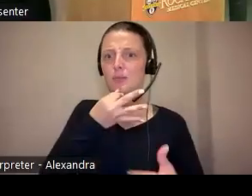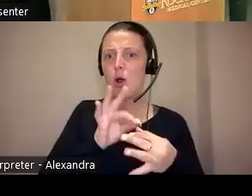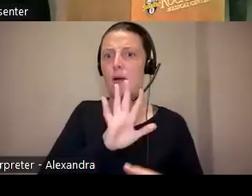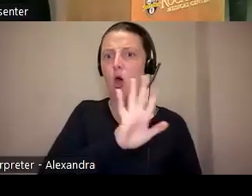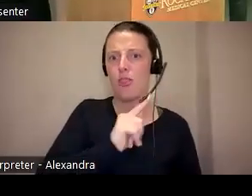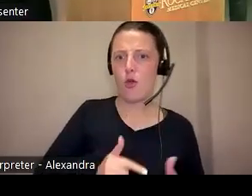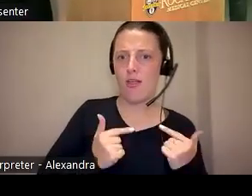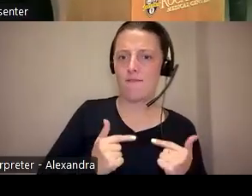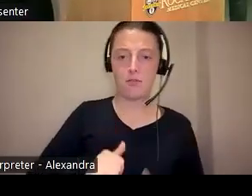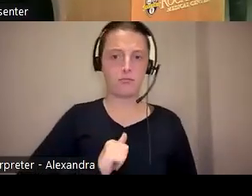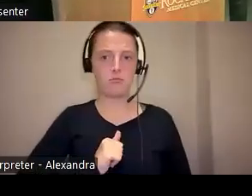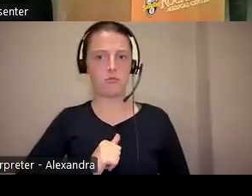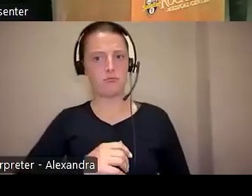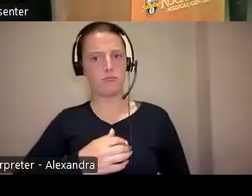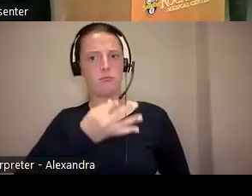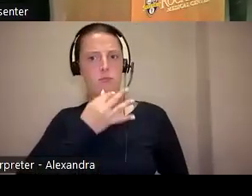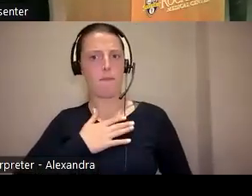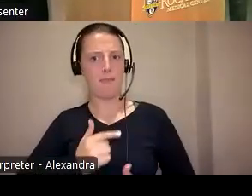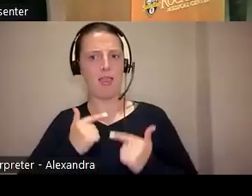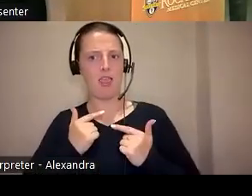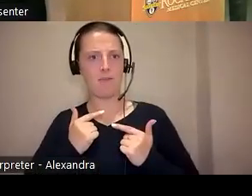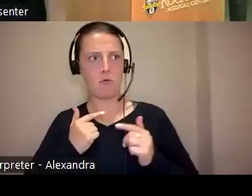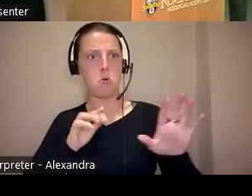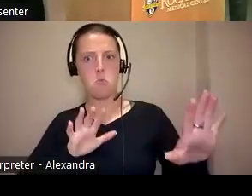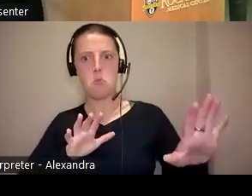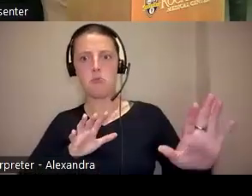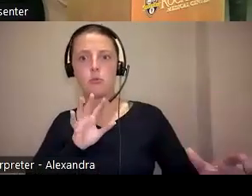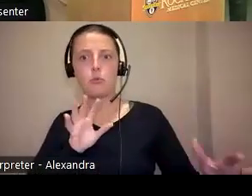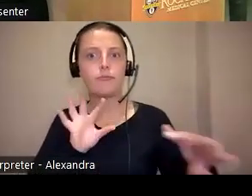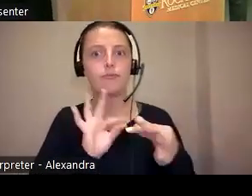Don't ever assume that they know everything that's right for a patient. but they are going